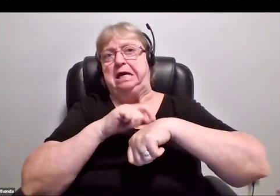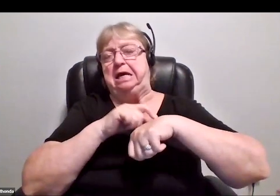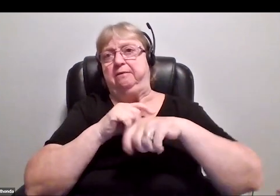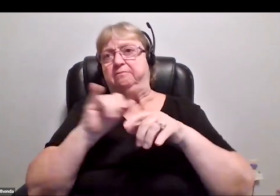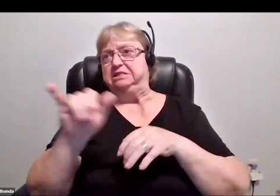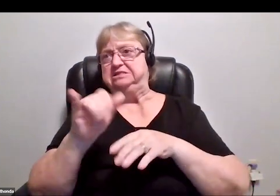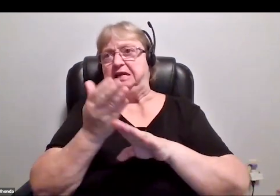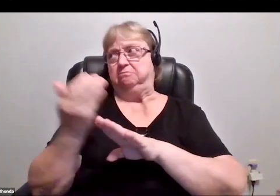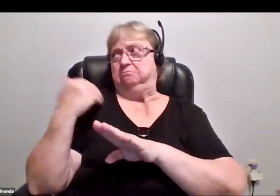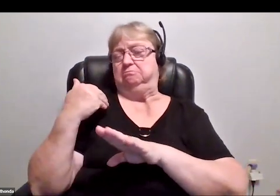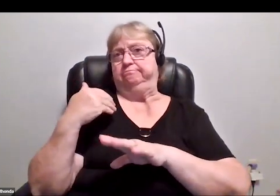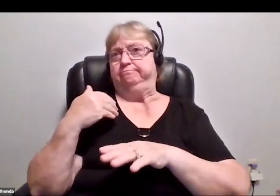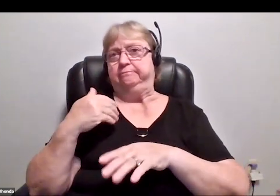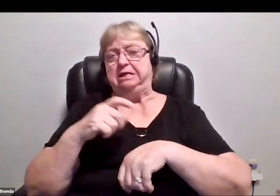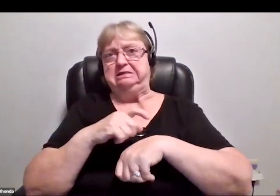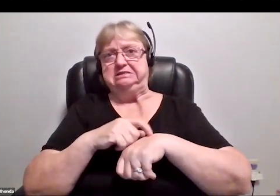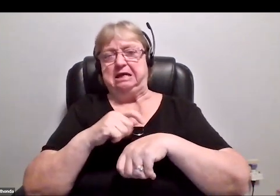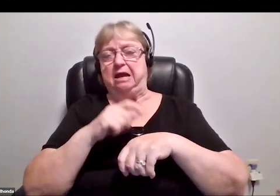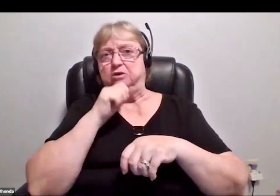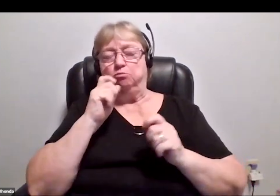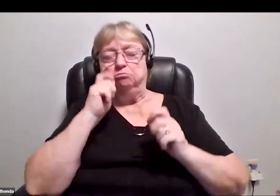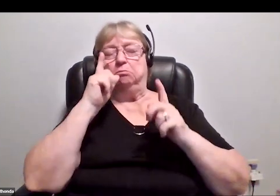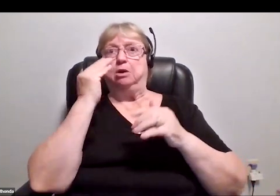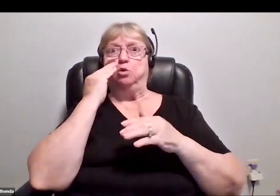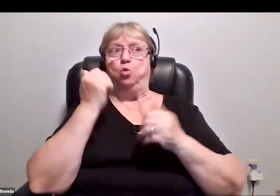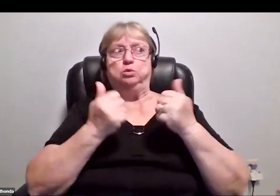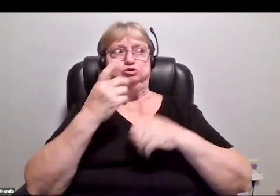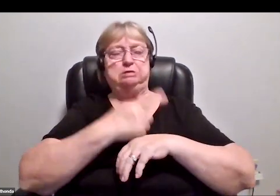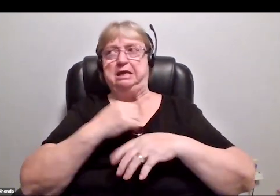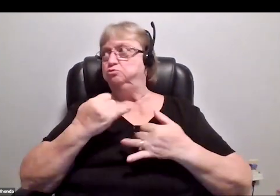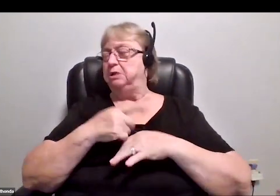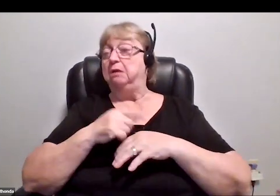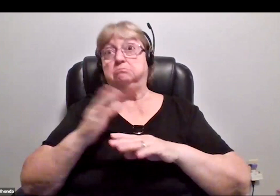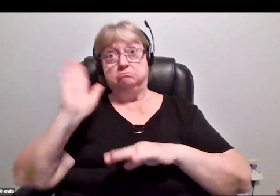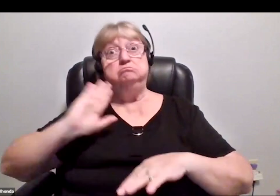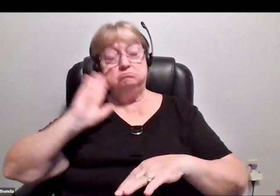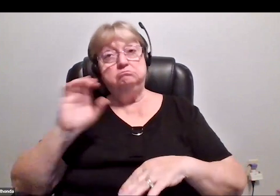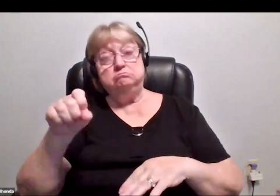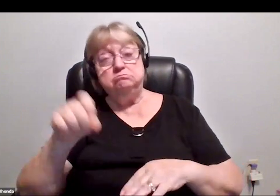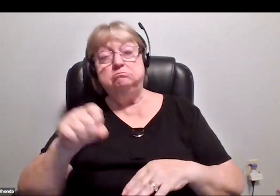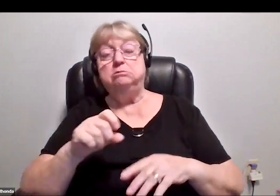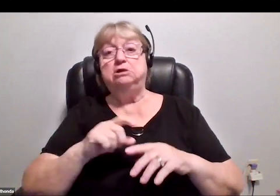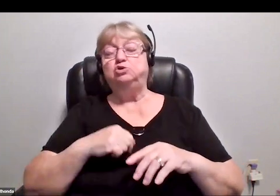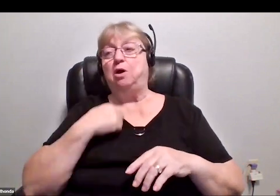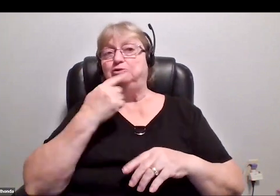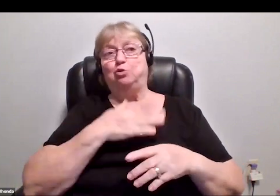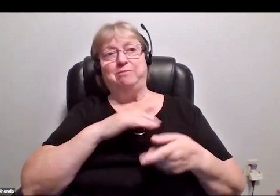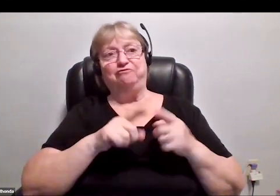Time doesn't pass like it used to. I don't wake up and know what day it is, and I used to. I was telling her about this problem. She's like, "Oh my gosh,